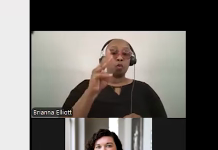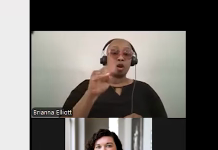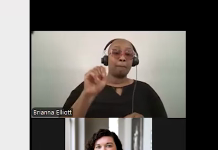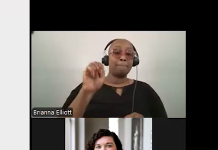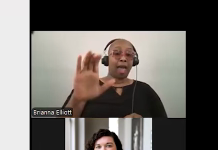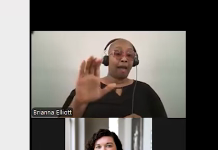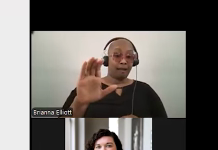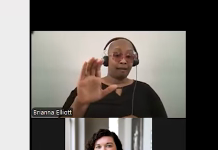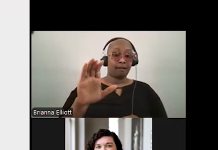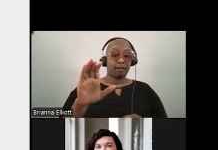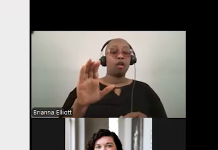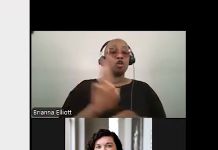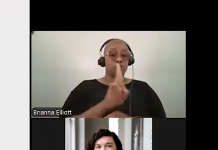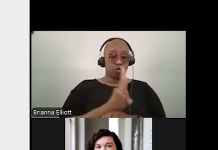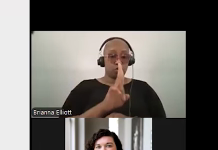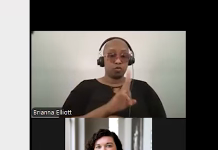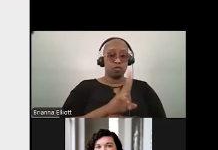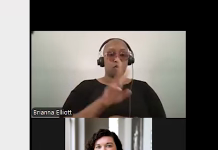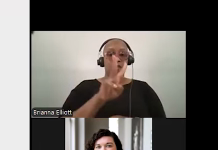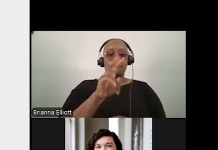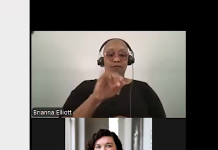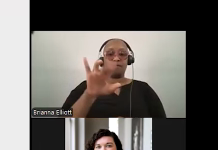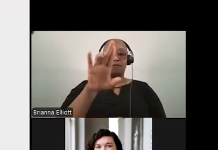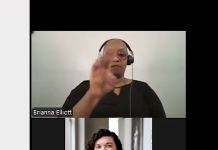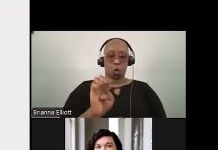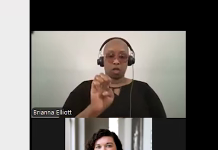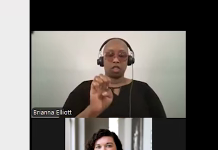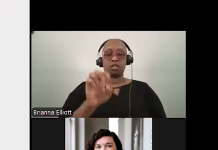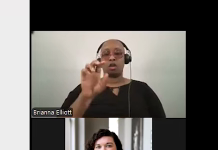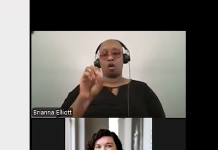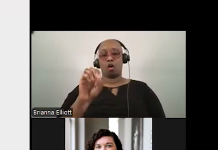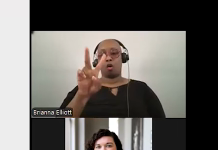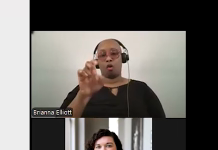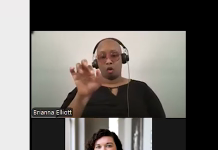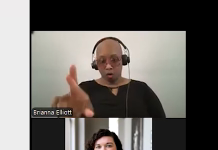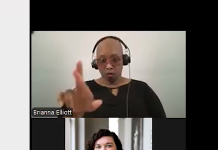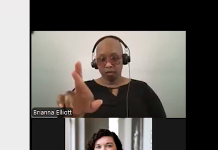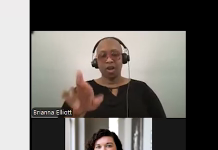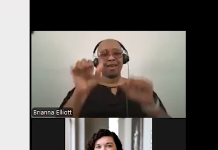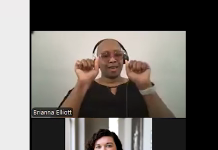voice over is built in to your computer and can be used on anything that you're using there. And